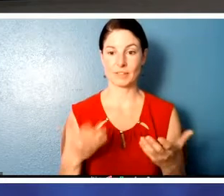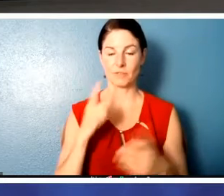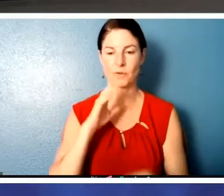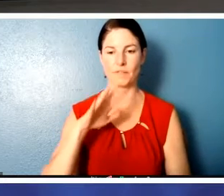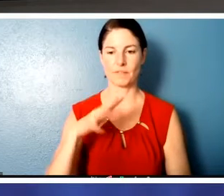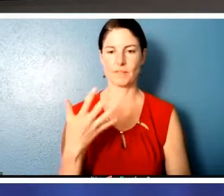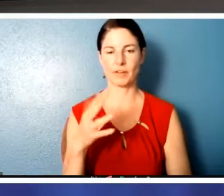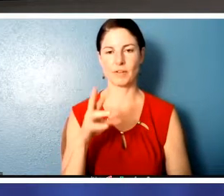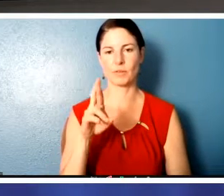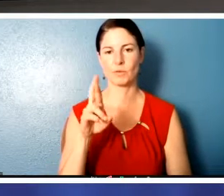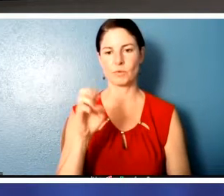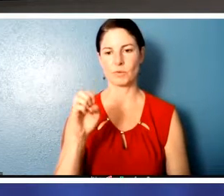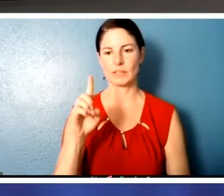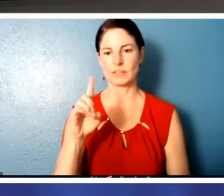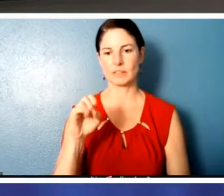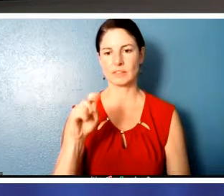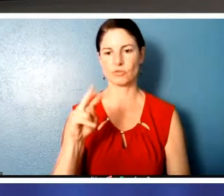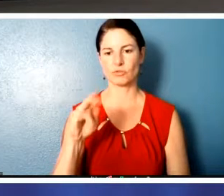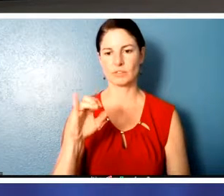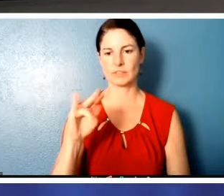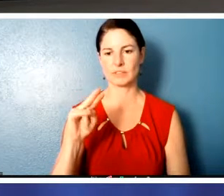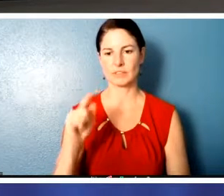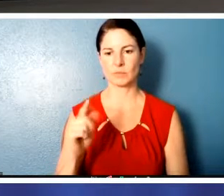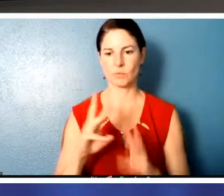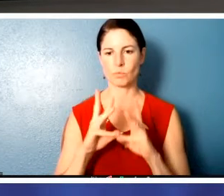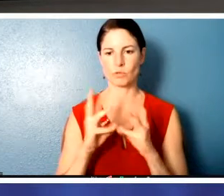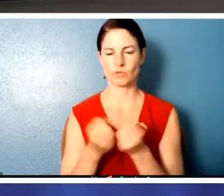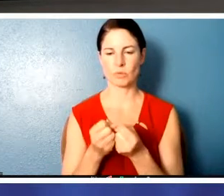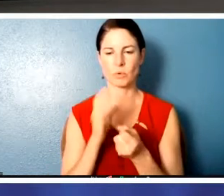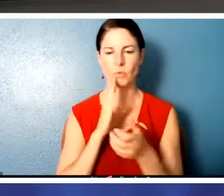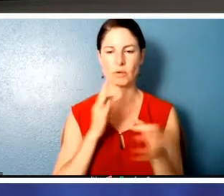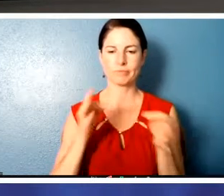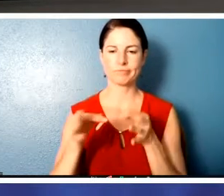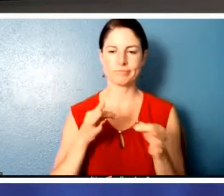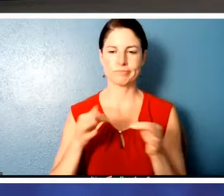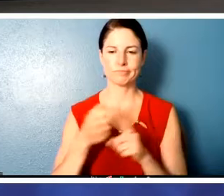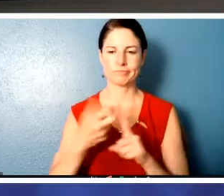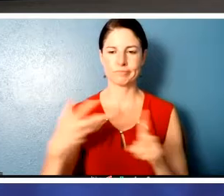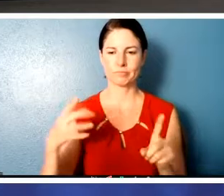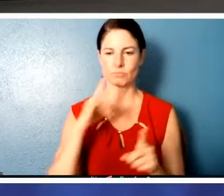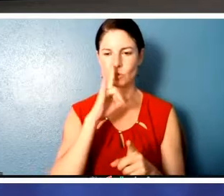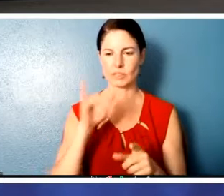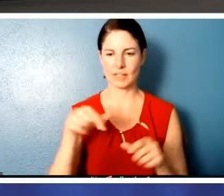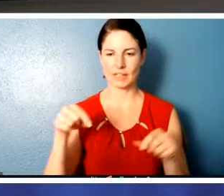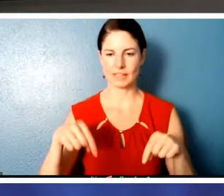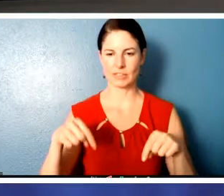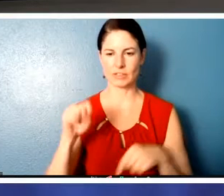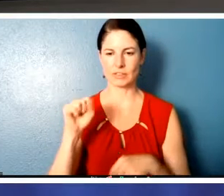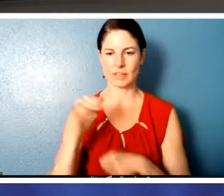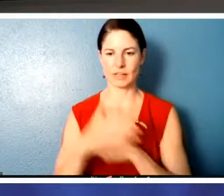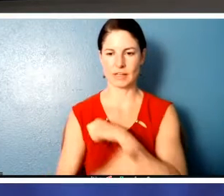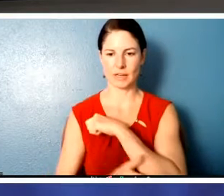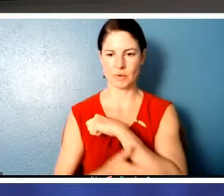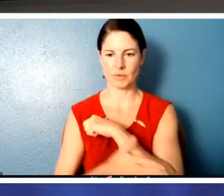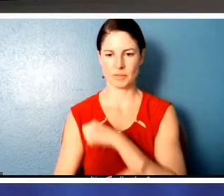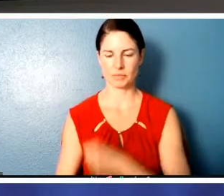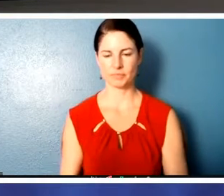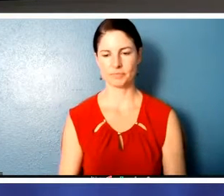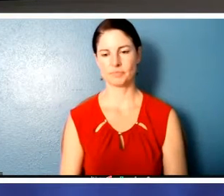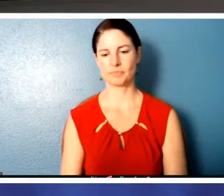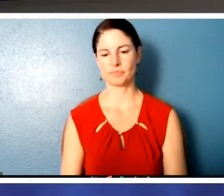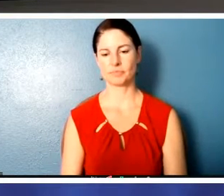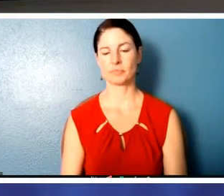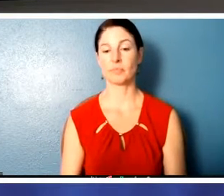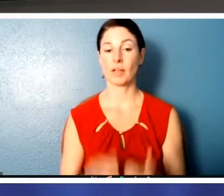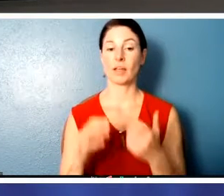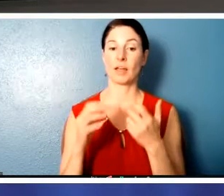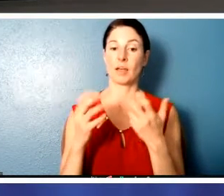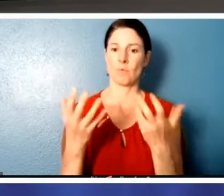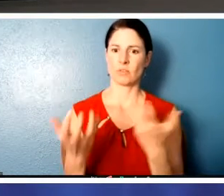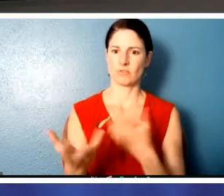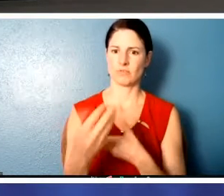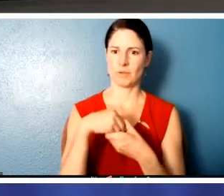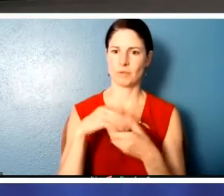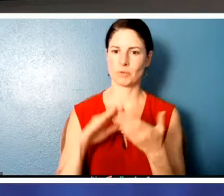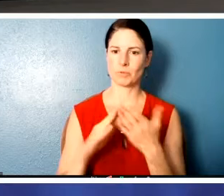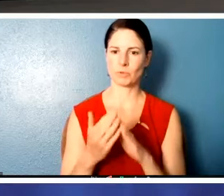SacGov: Where we get an opportunity to talk about what redistricting looks like here in sacramento county and how our community can participate so i'm excited to be here today with.